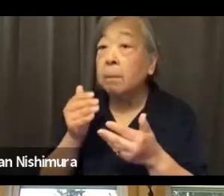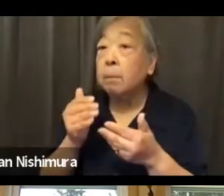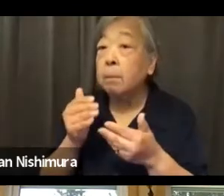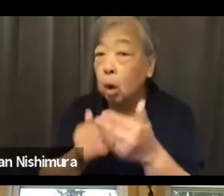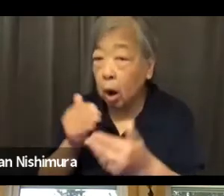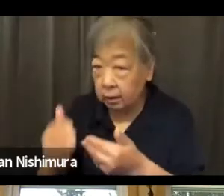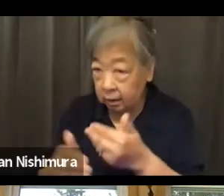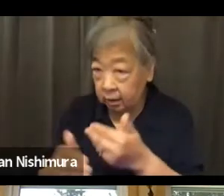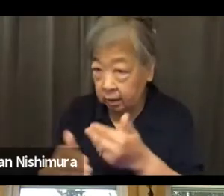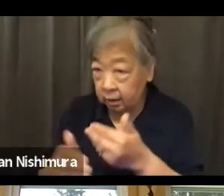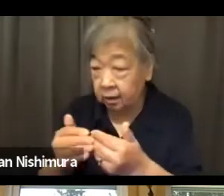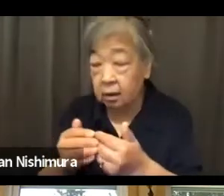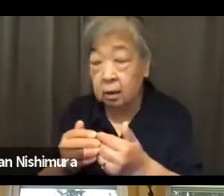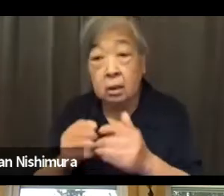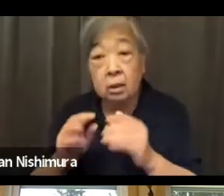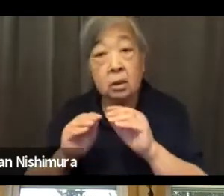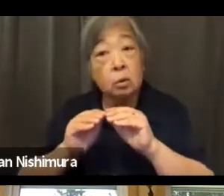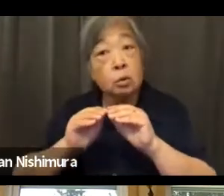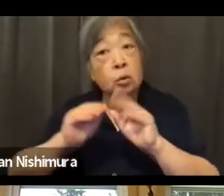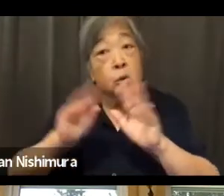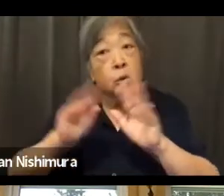So transparency is key.